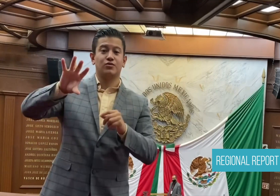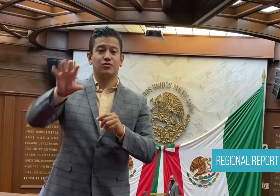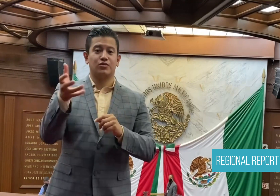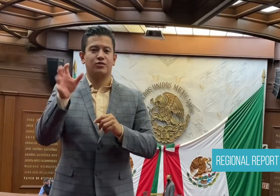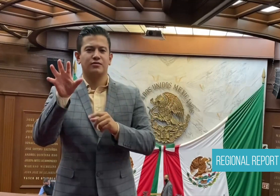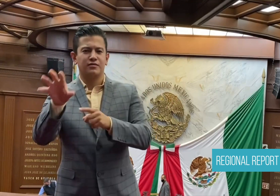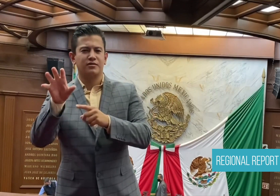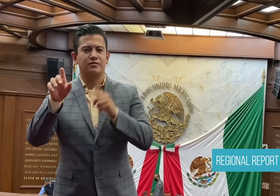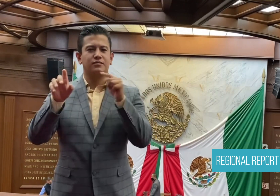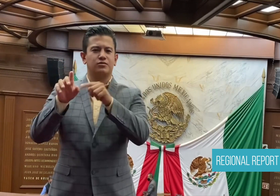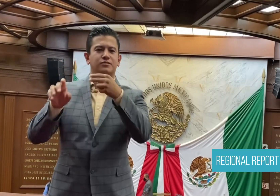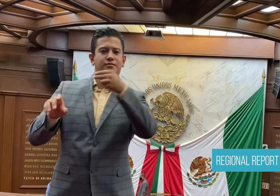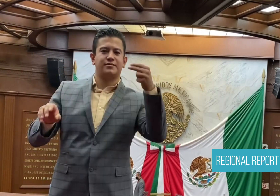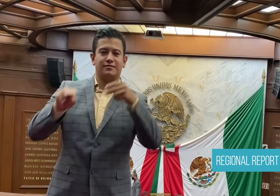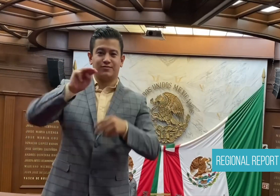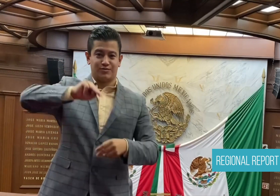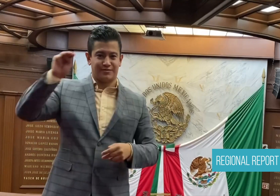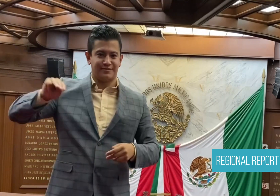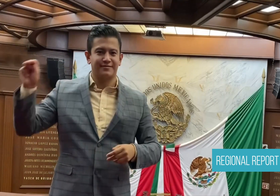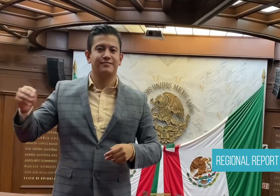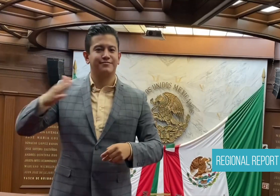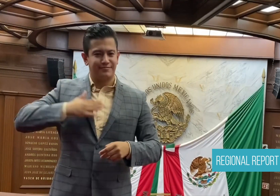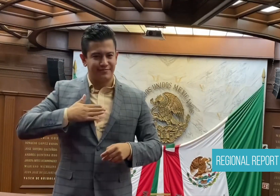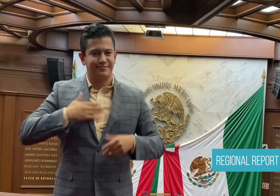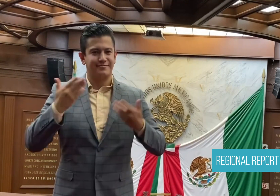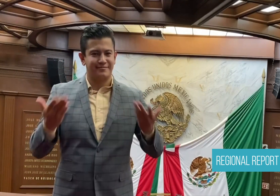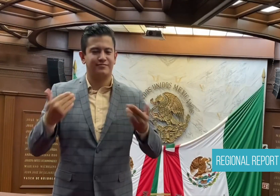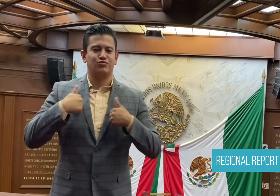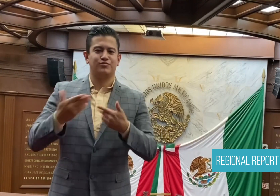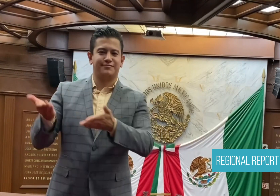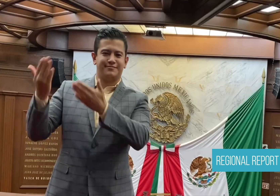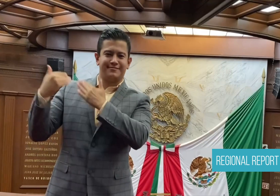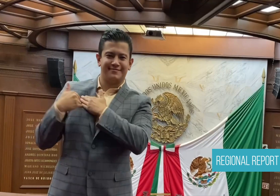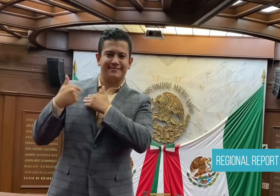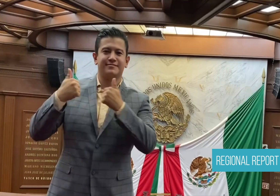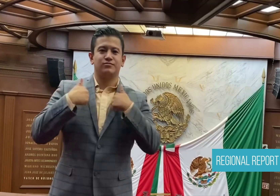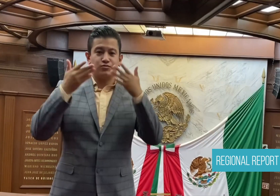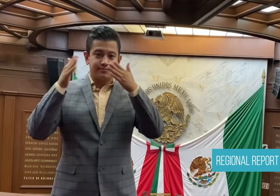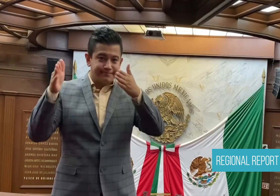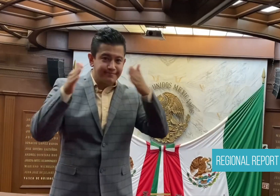of Parliament in the state of Michoacán. I focus